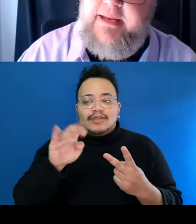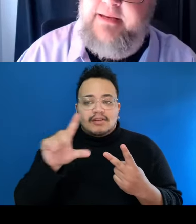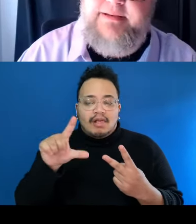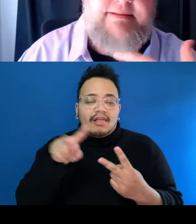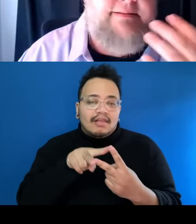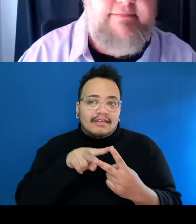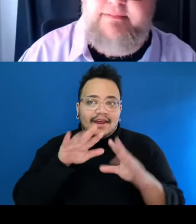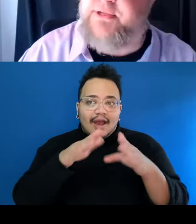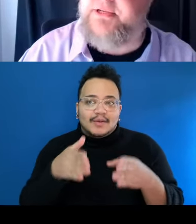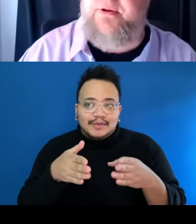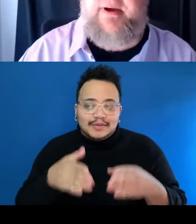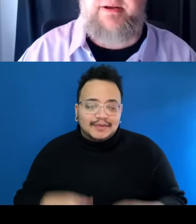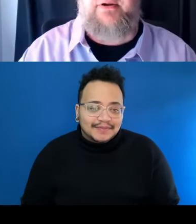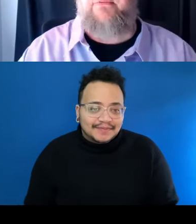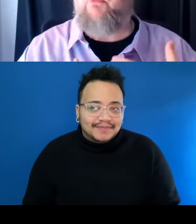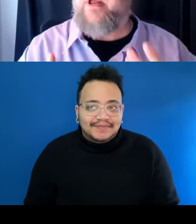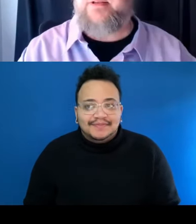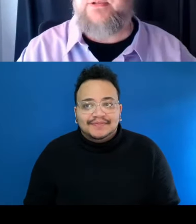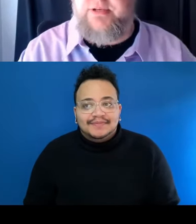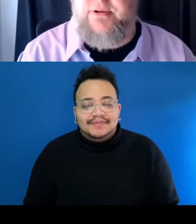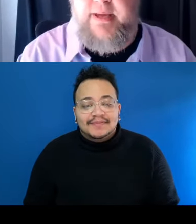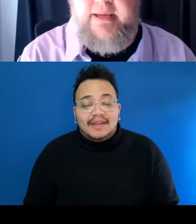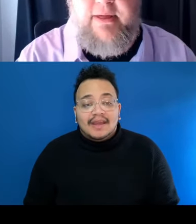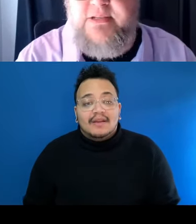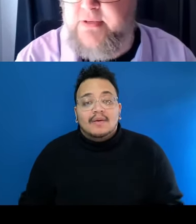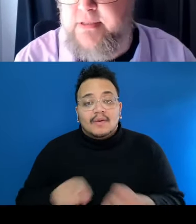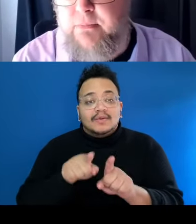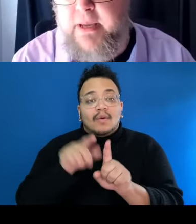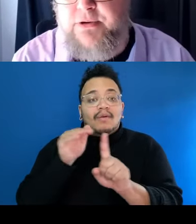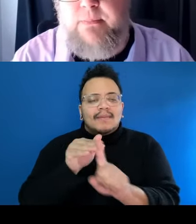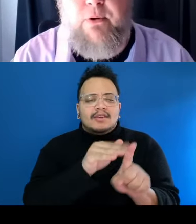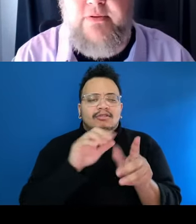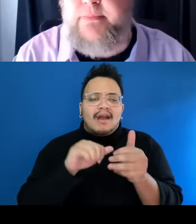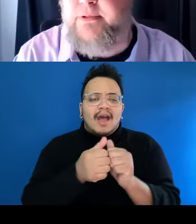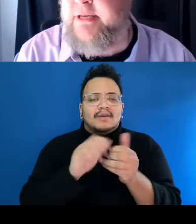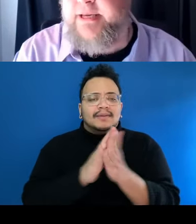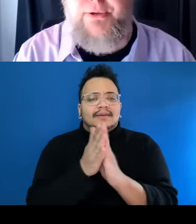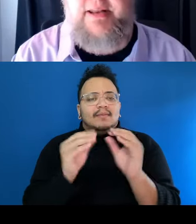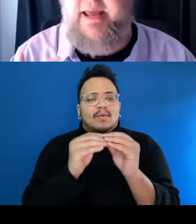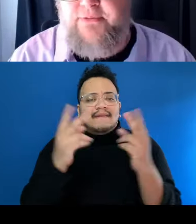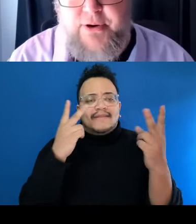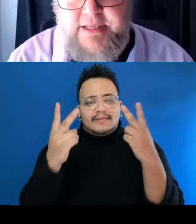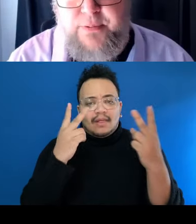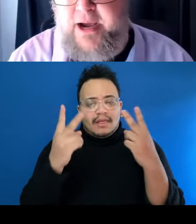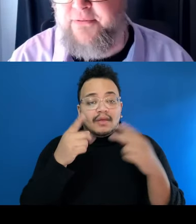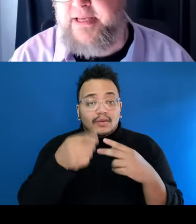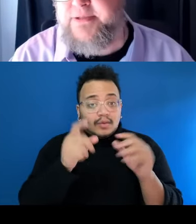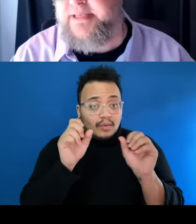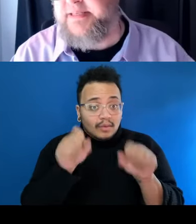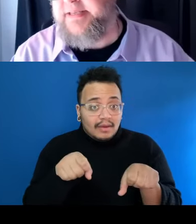And just a reminder of what else you could do to make things visible, make your support visible. You could have trans Pride flags places.